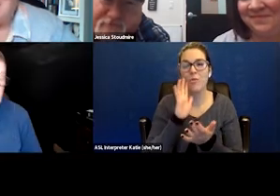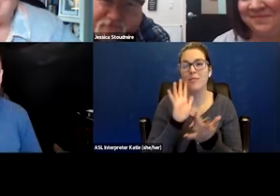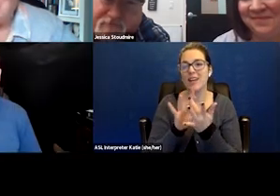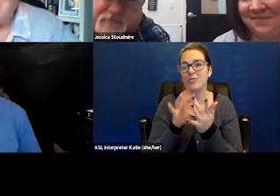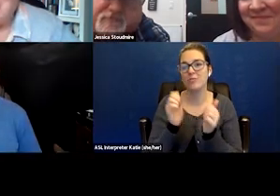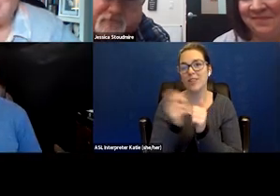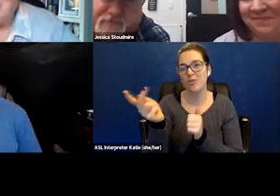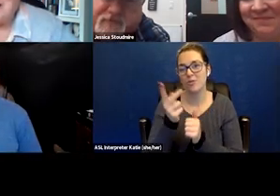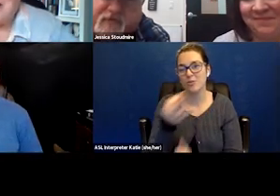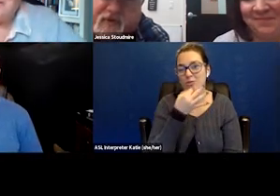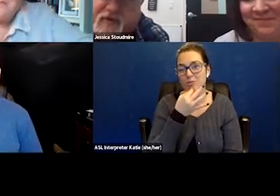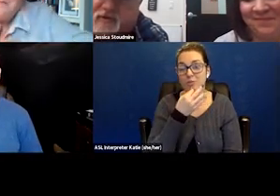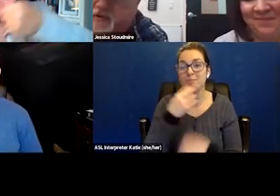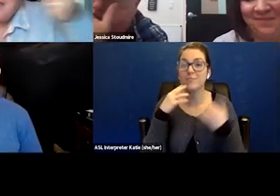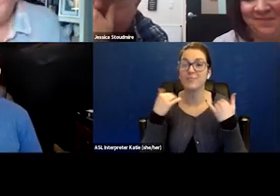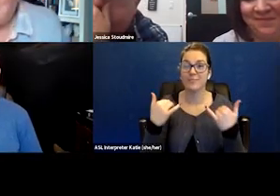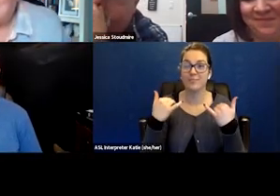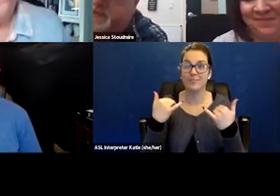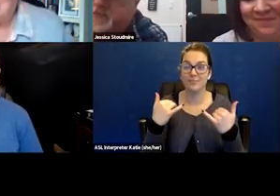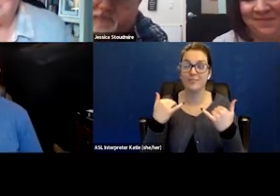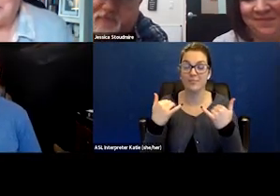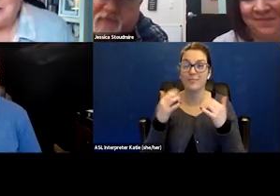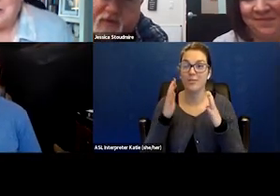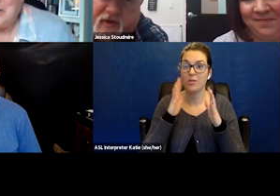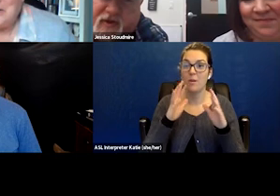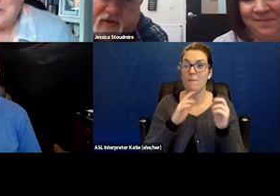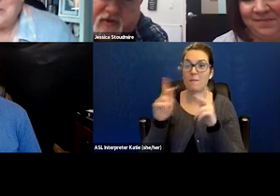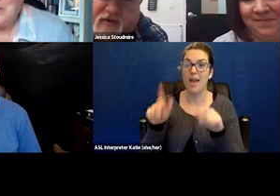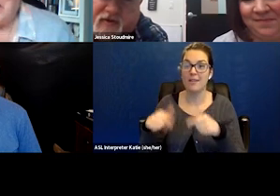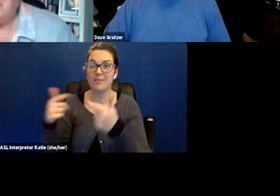and we are going to now kick it back to Dr. Pritchard who,